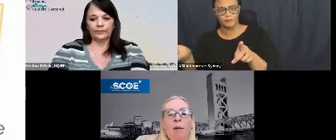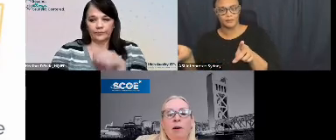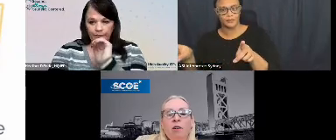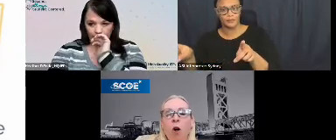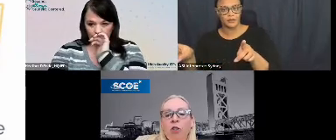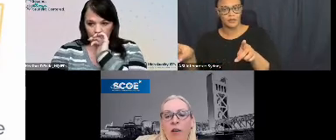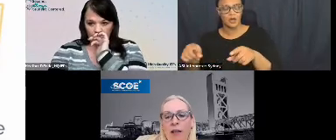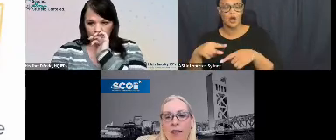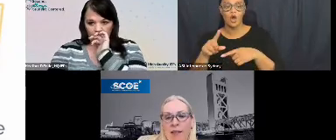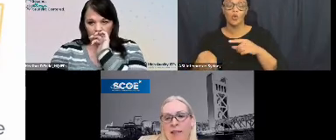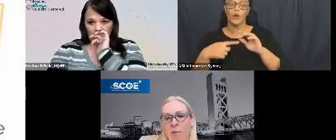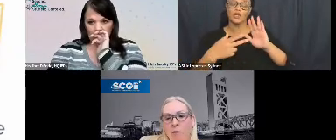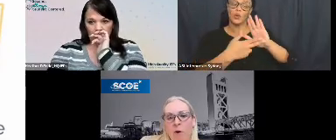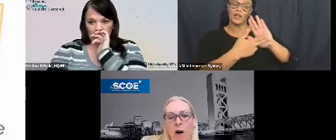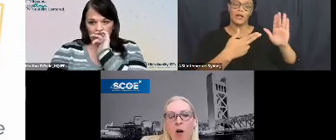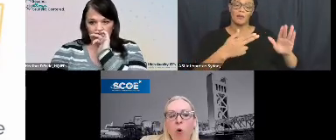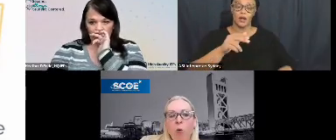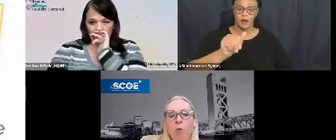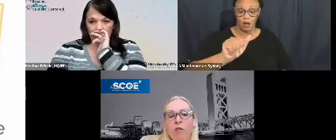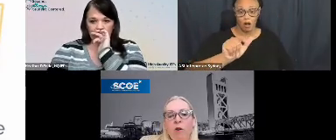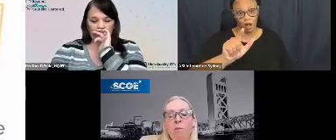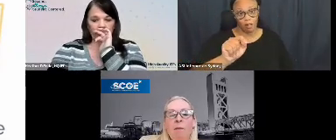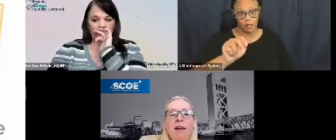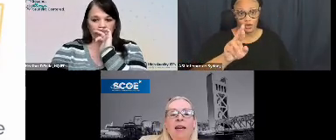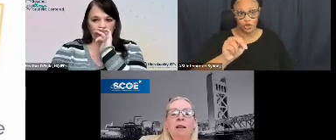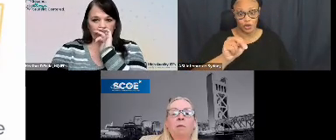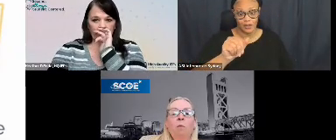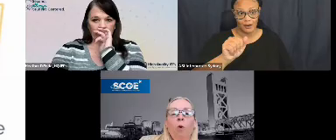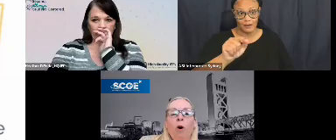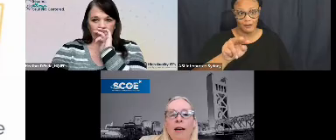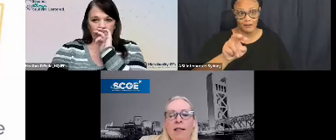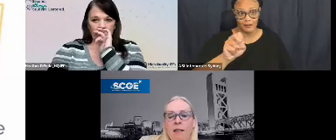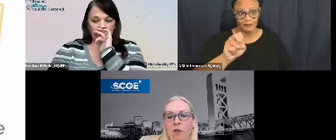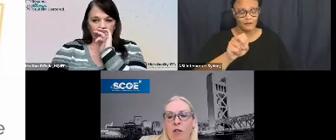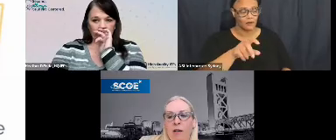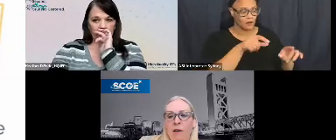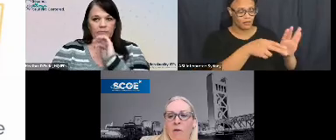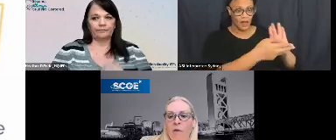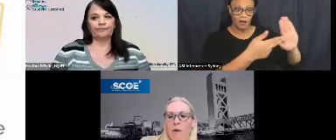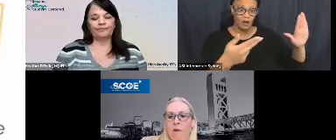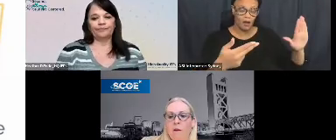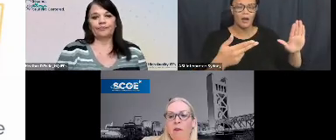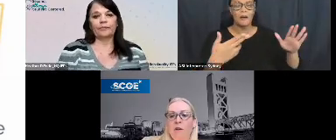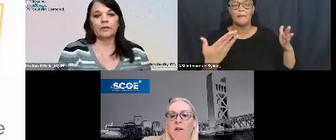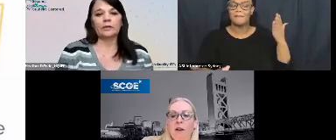or described as alternate as I said before would result maybe in more exclusion. They're